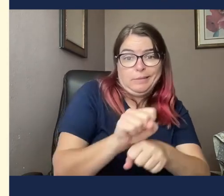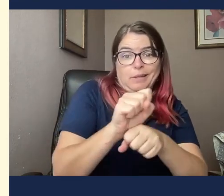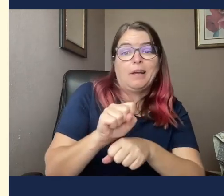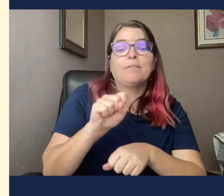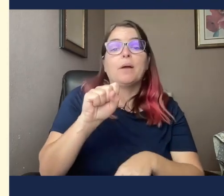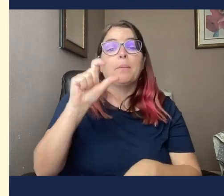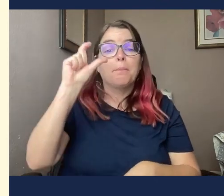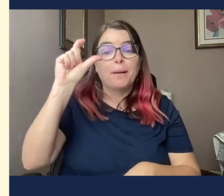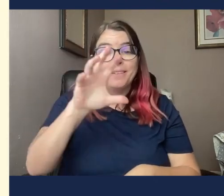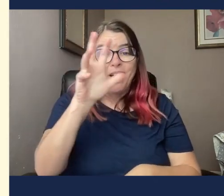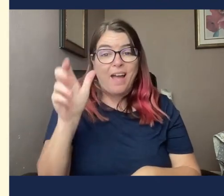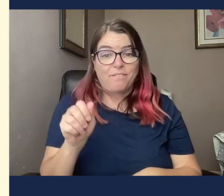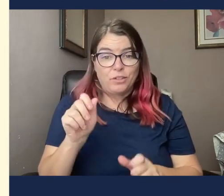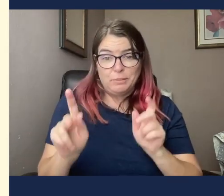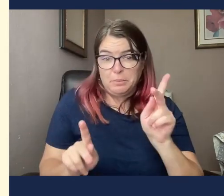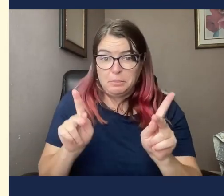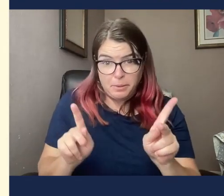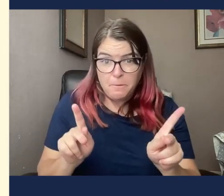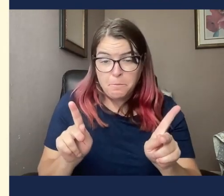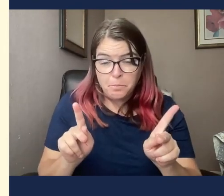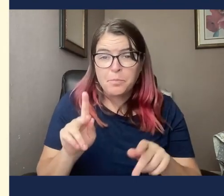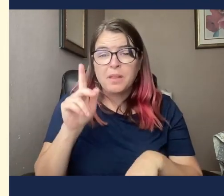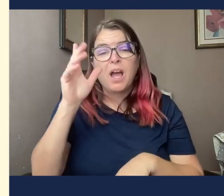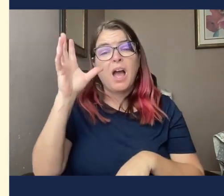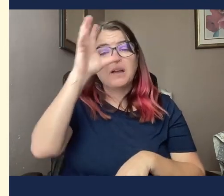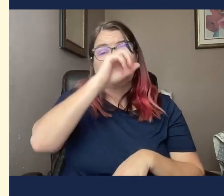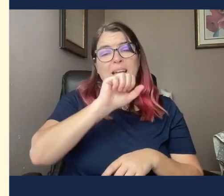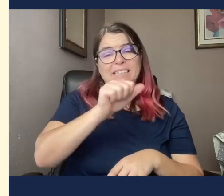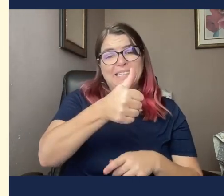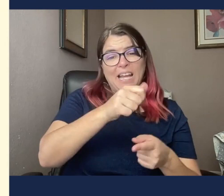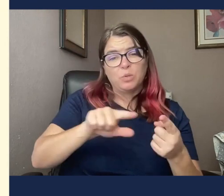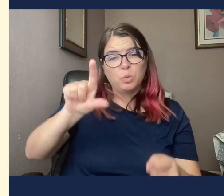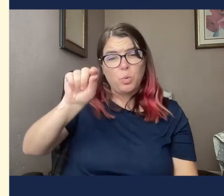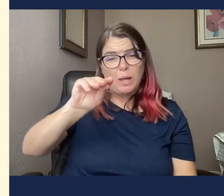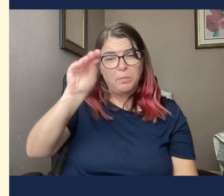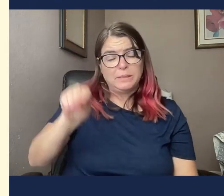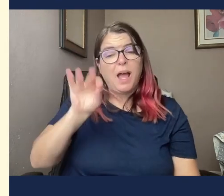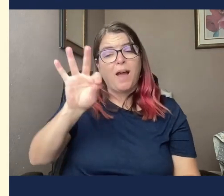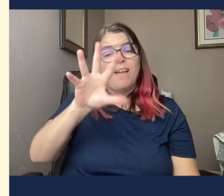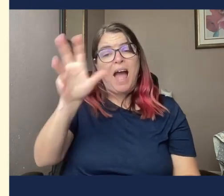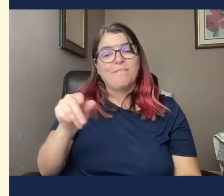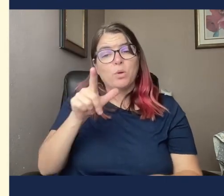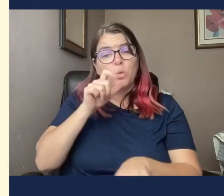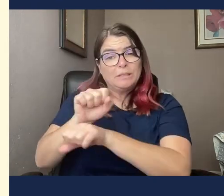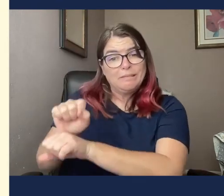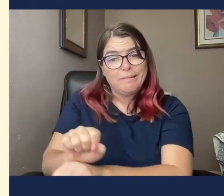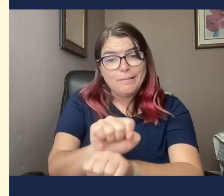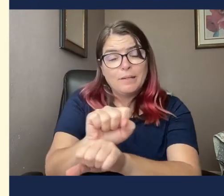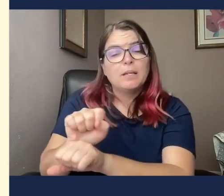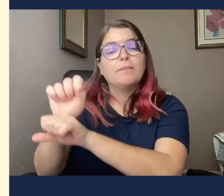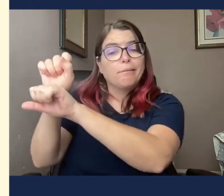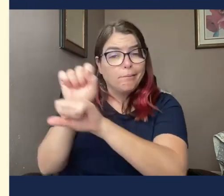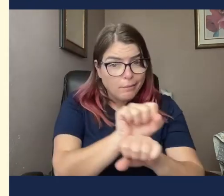the minds of people may justify anti-Muslim behavior. The fact is that it is much older than that. It goes all the way back